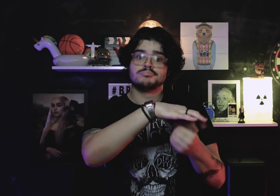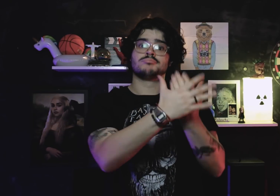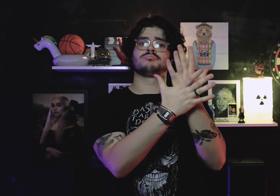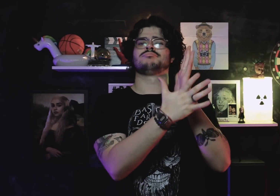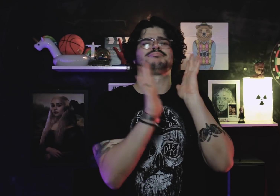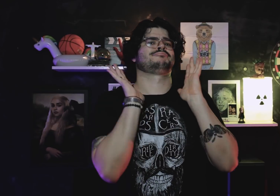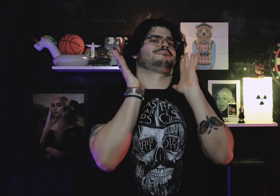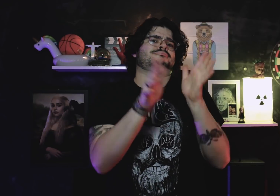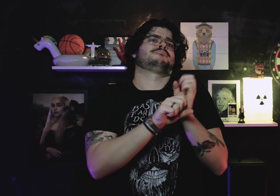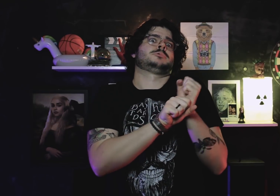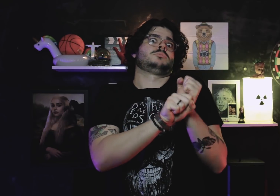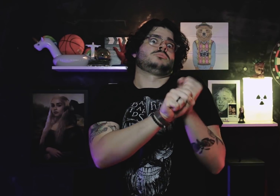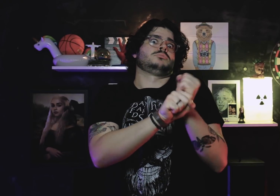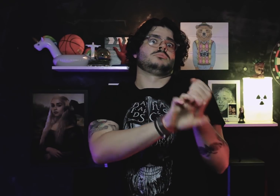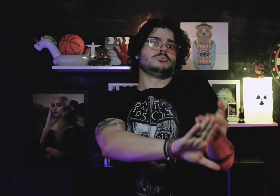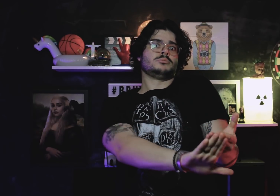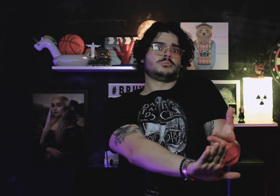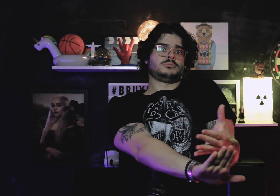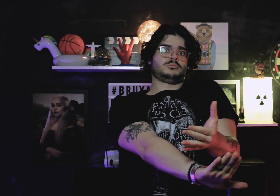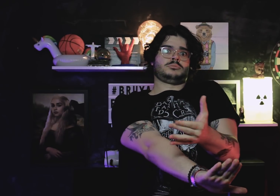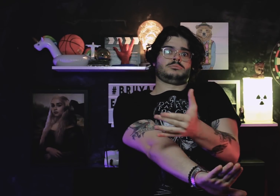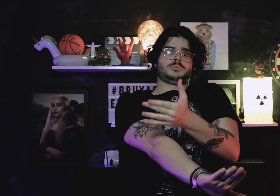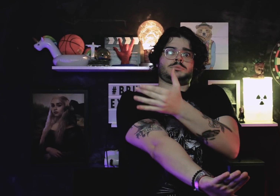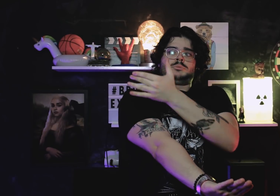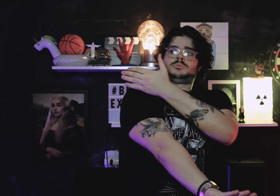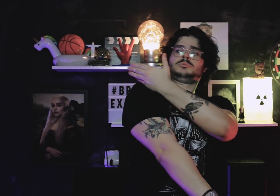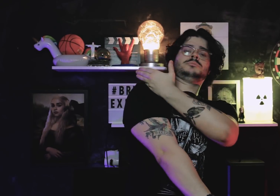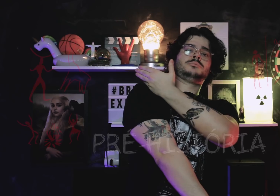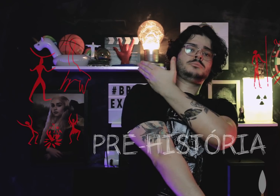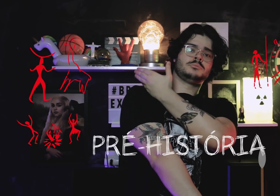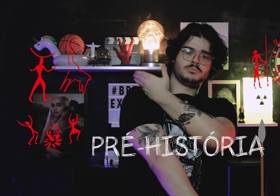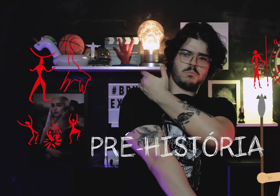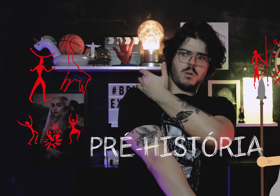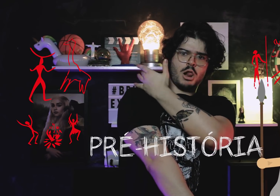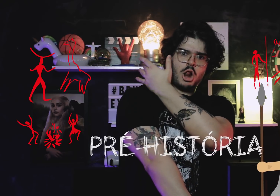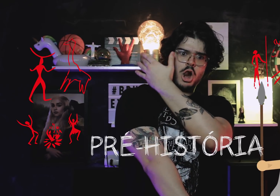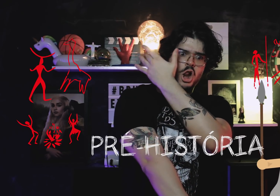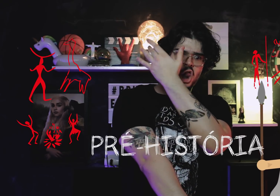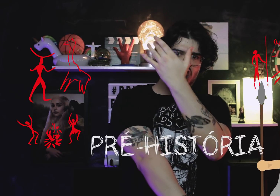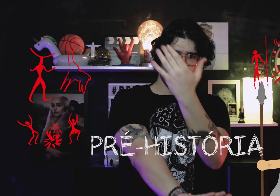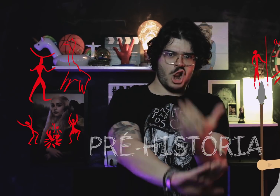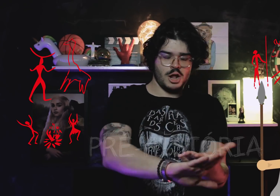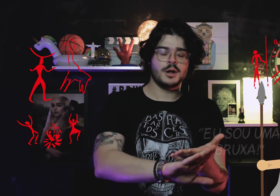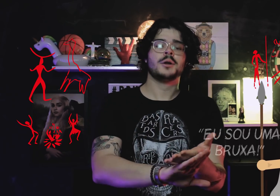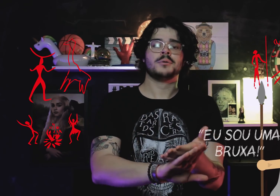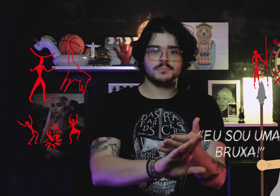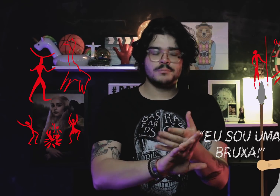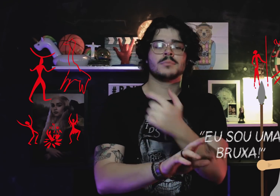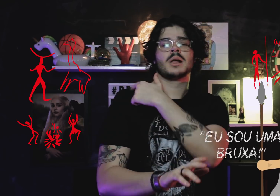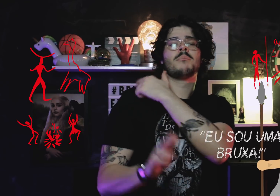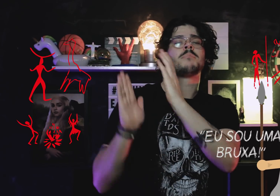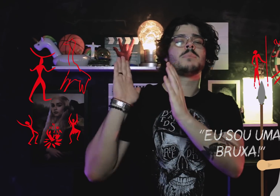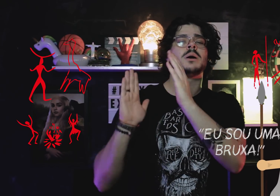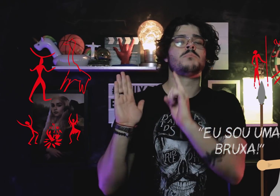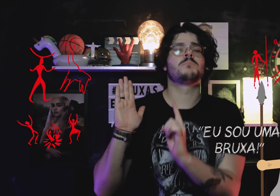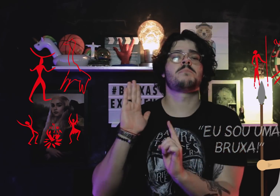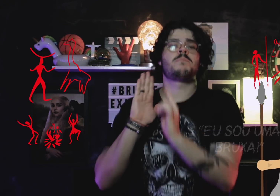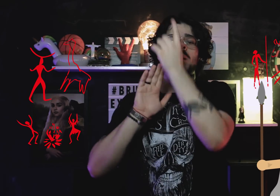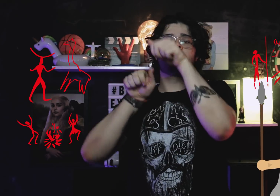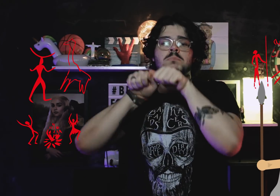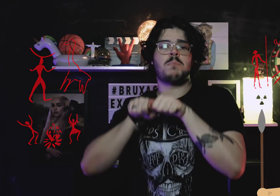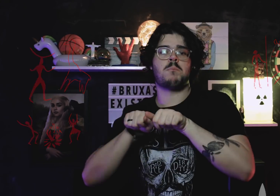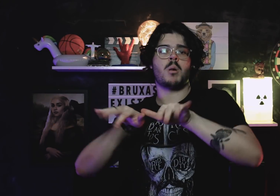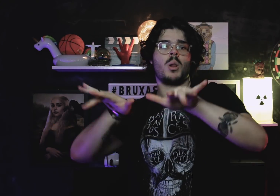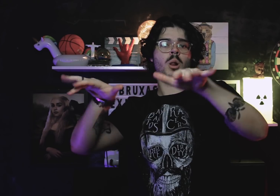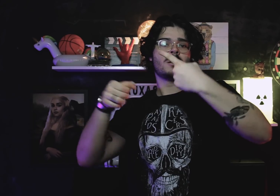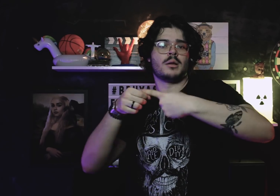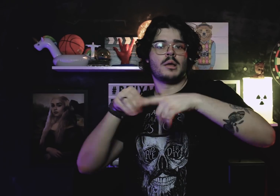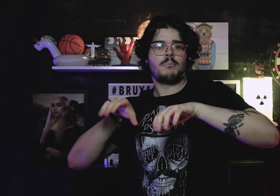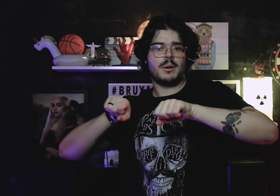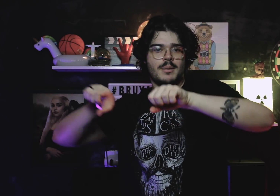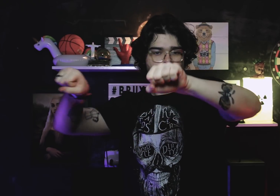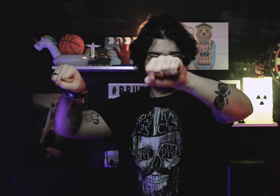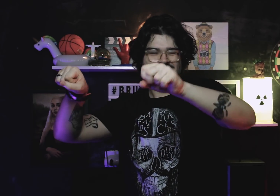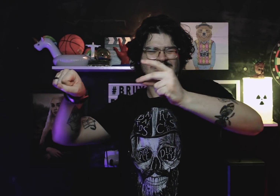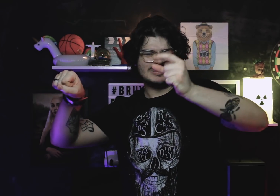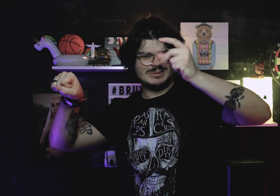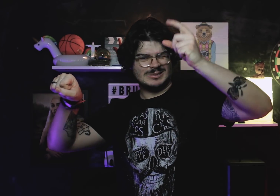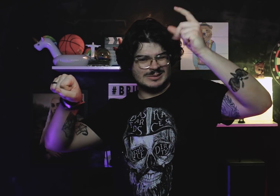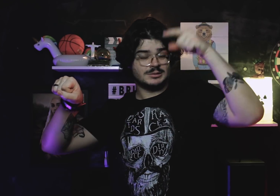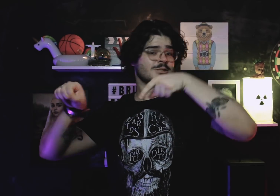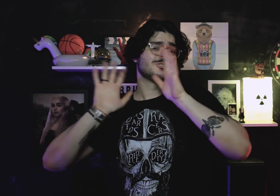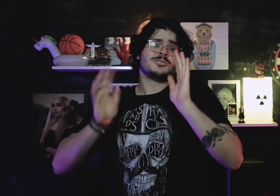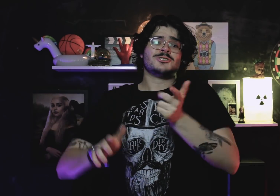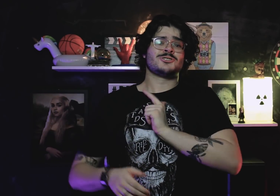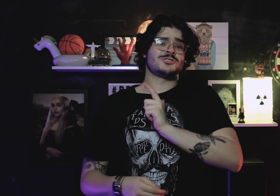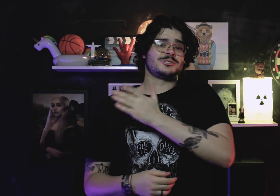It existed since Prehistory with the emergence of the first civilizations.